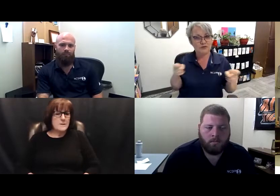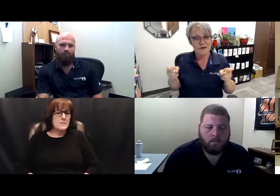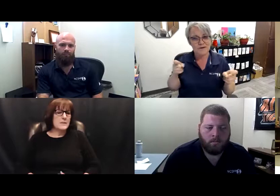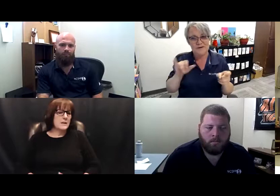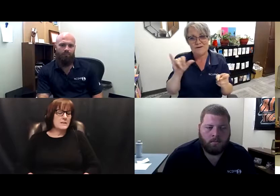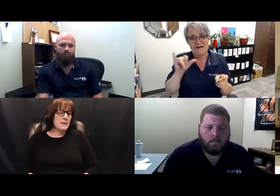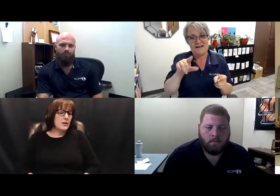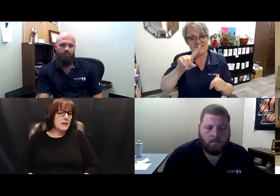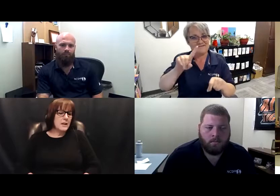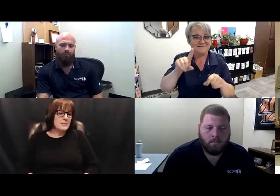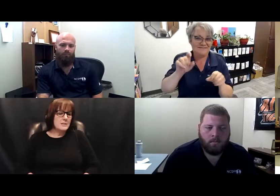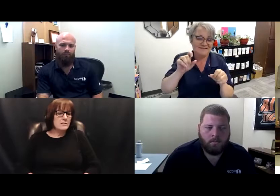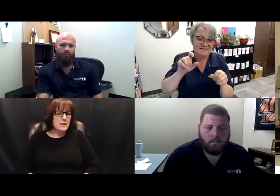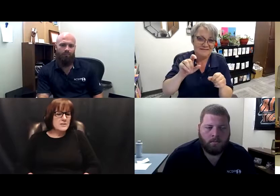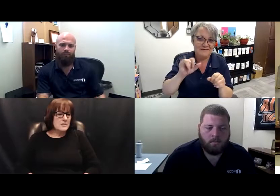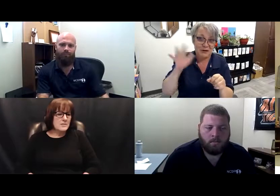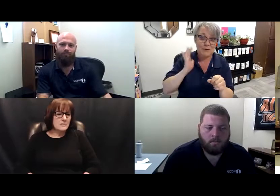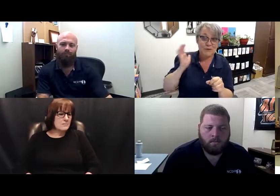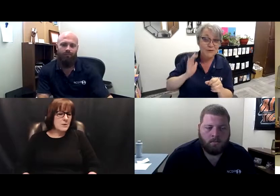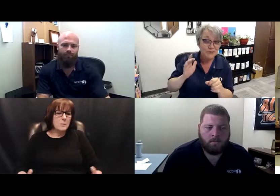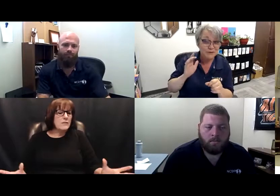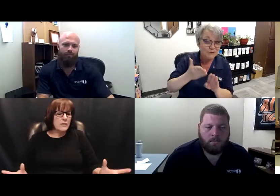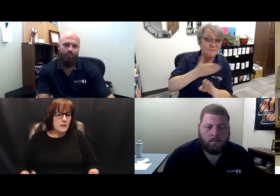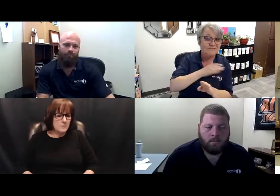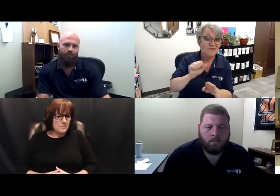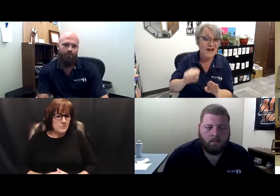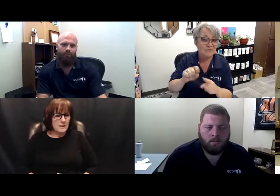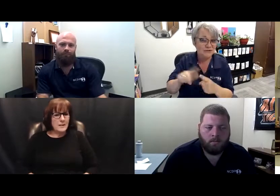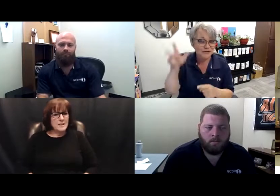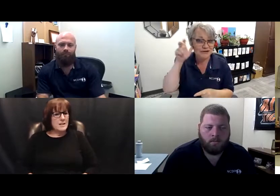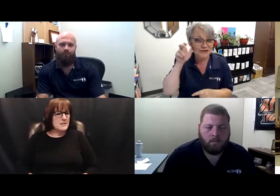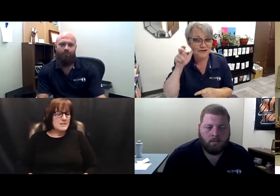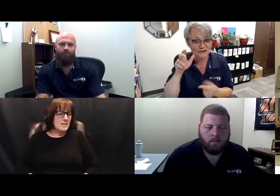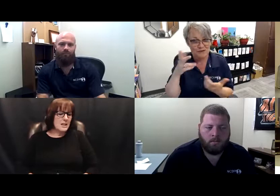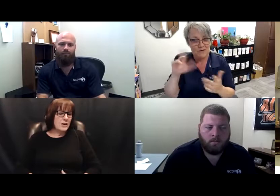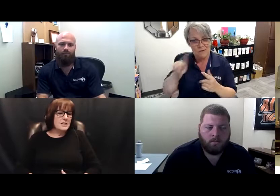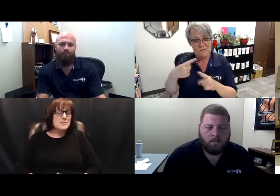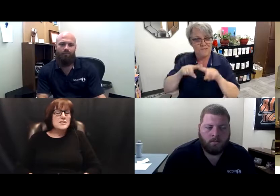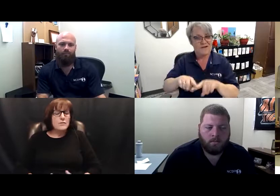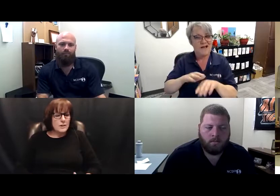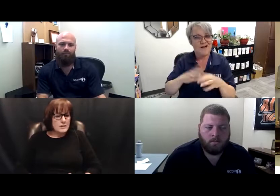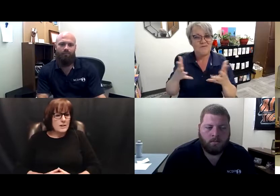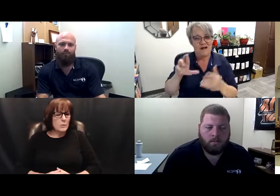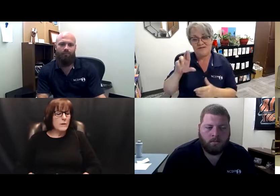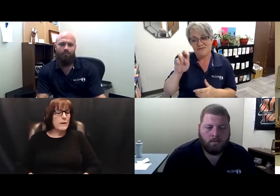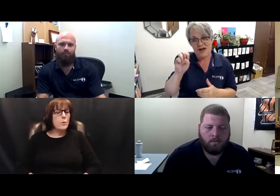The hearing aids and devices pick up everything and the hearing is different than when they were